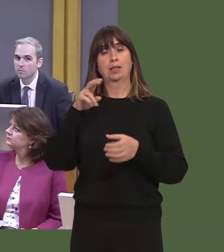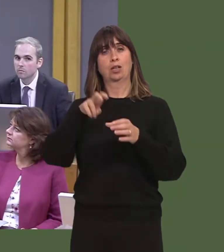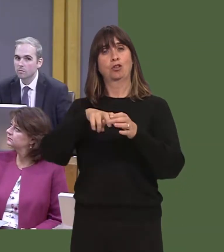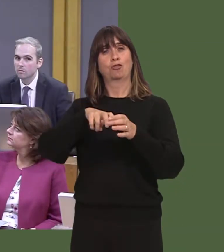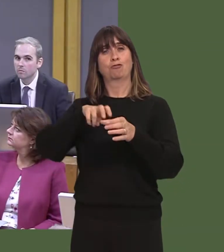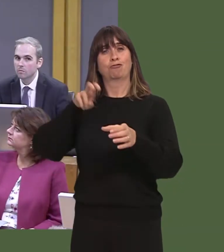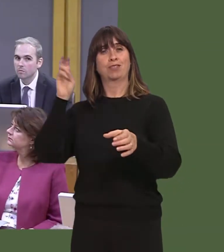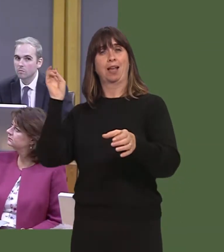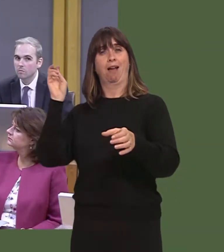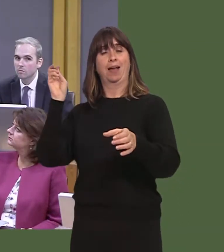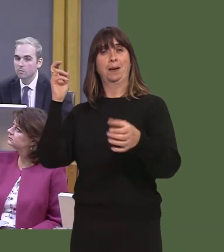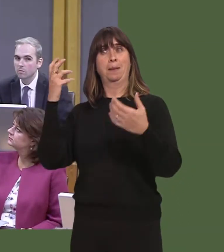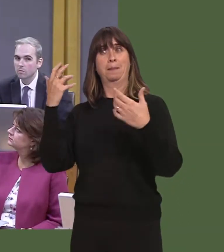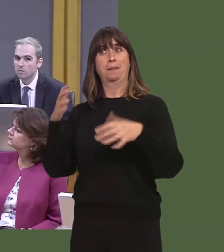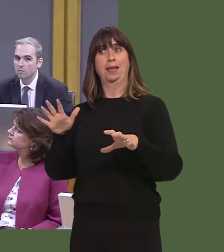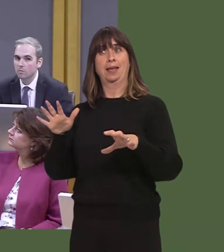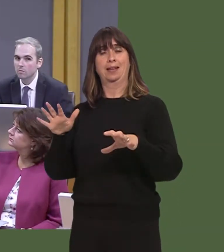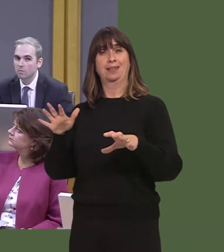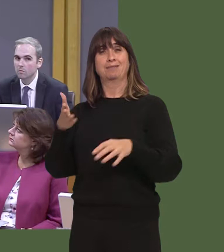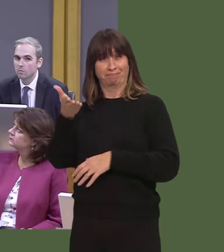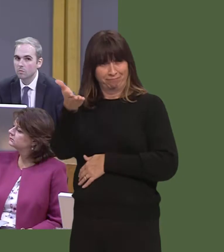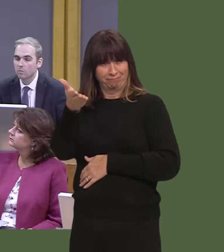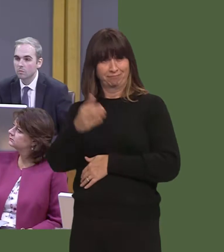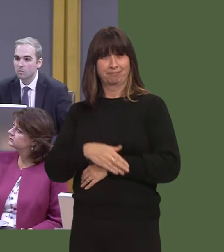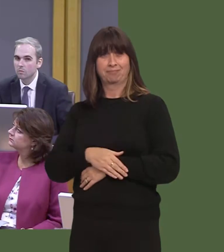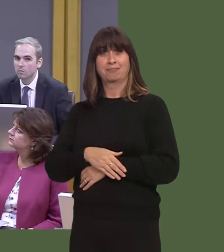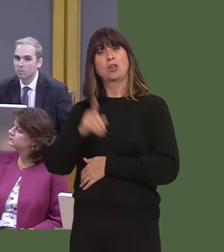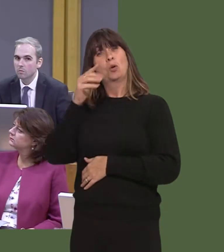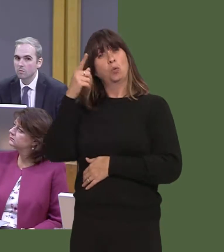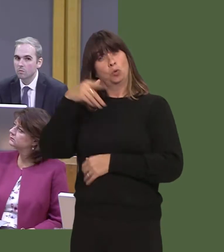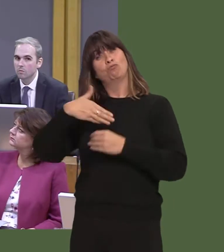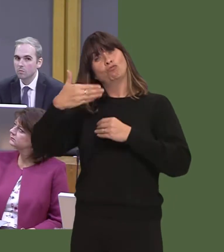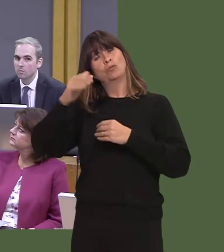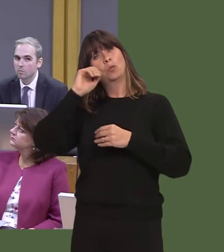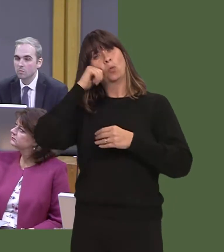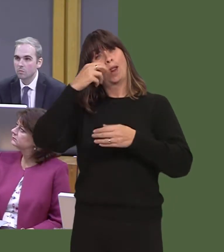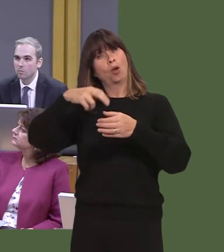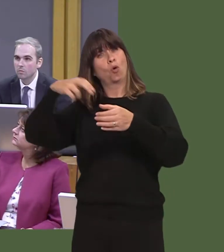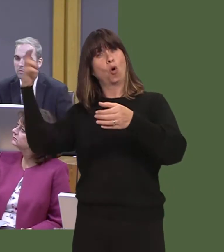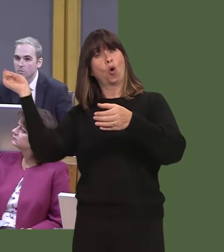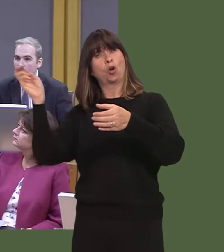is naturally shifting to the legacy you will leave behind: close to a quarter of our people